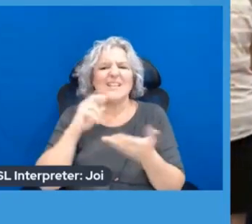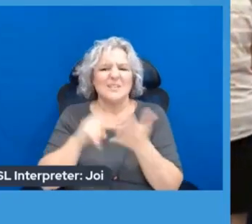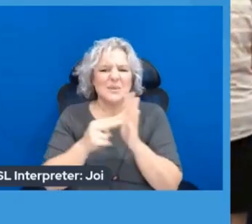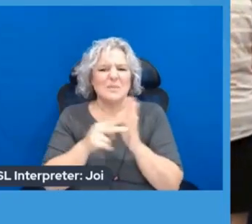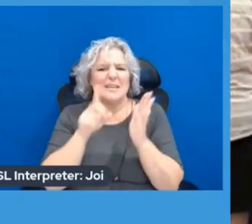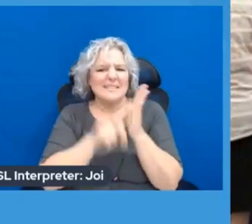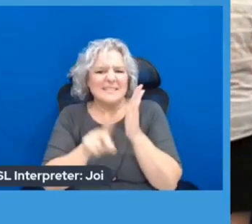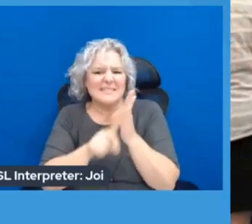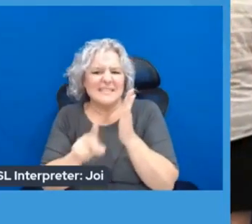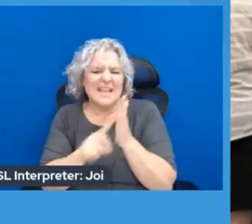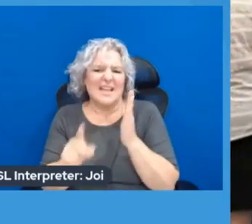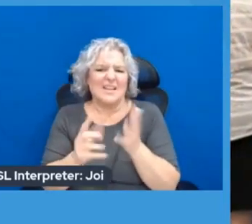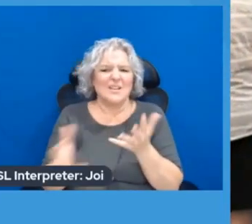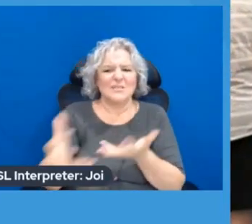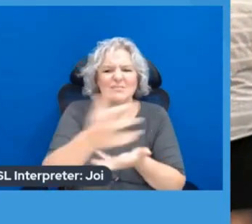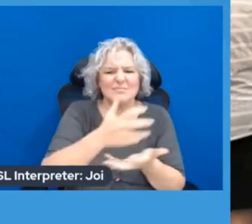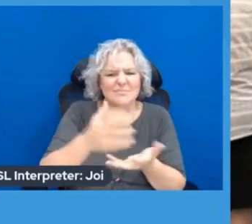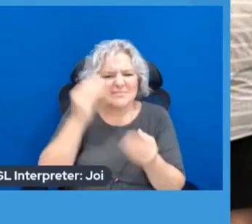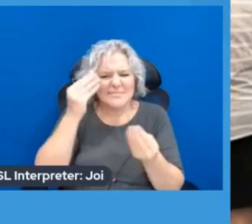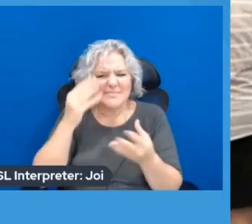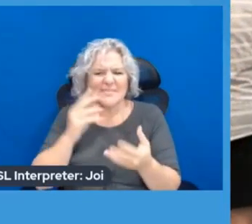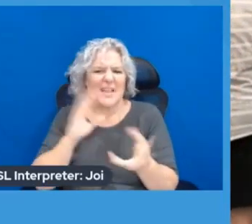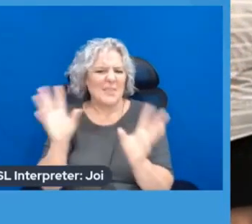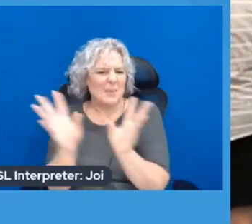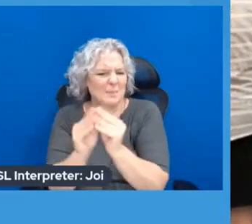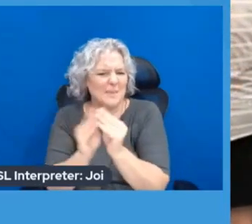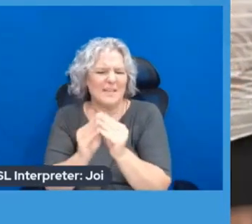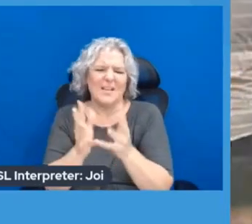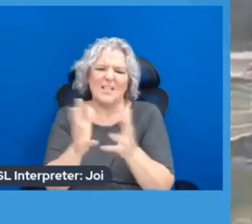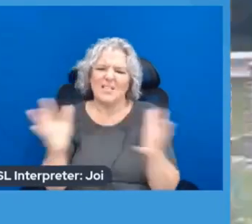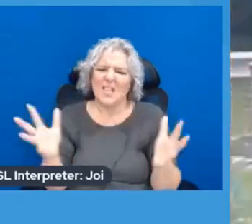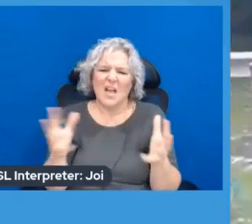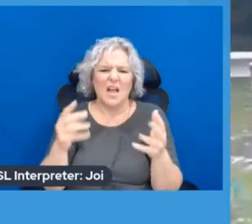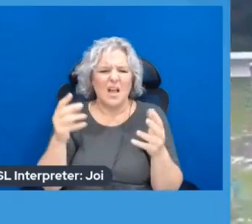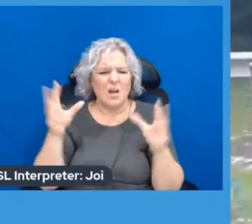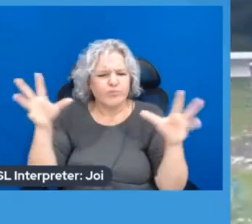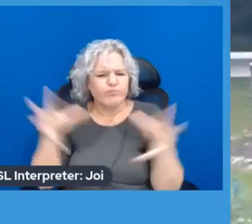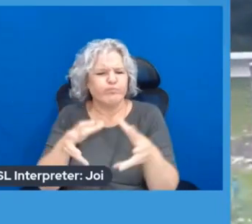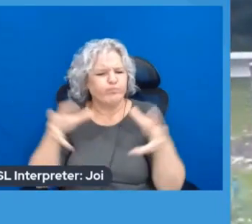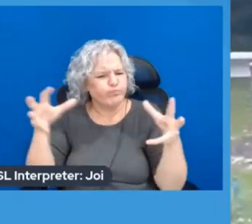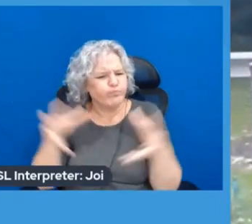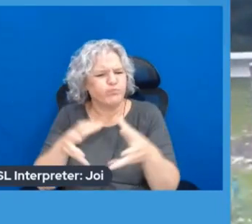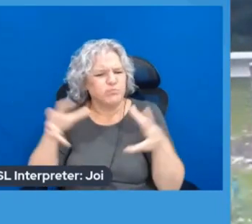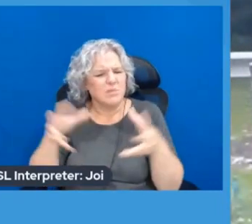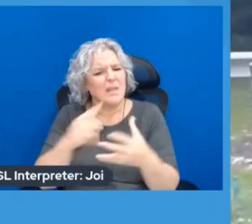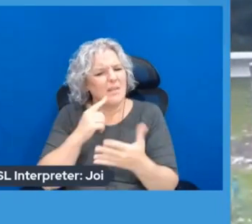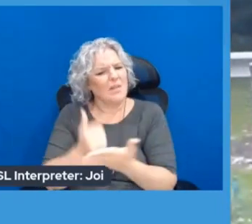and the SPP/APR meetings. And there was just a lot of those. And that really helped us to feel confident